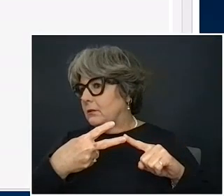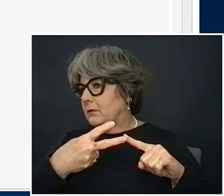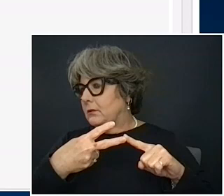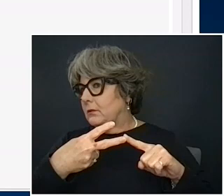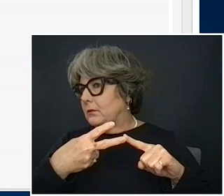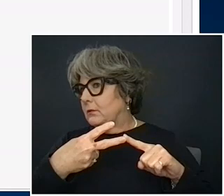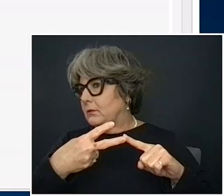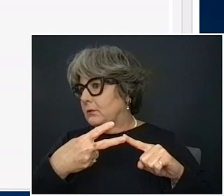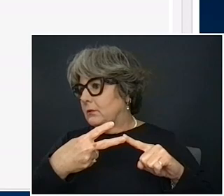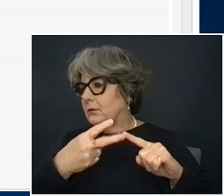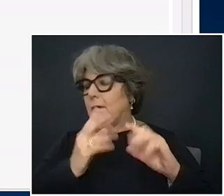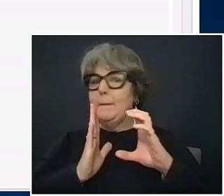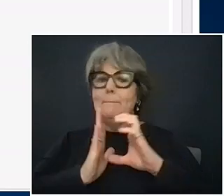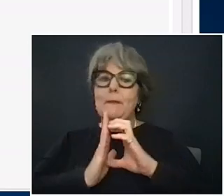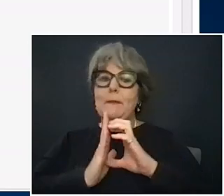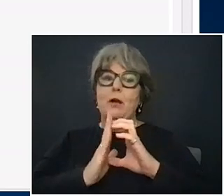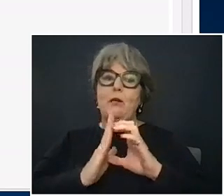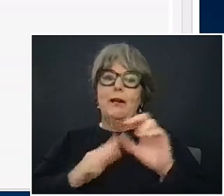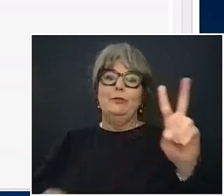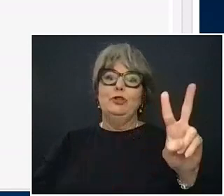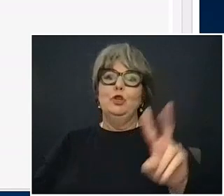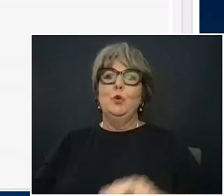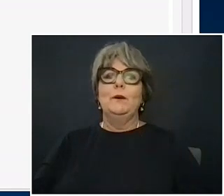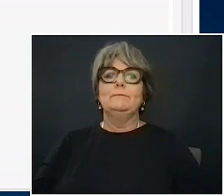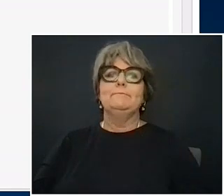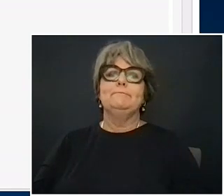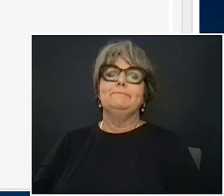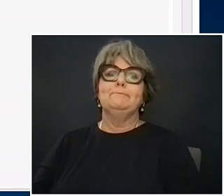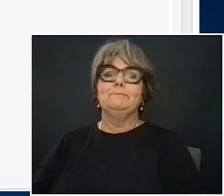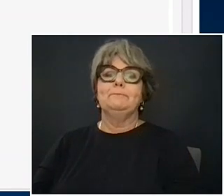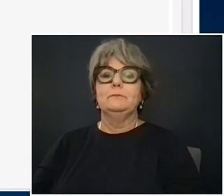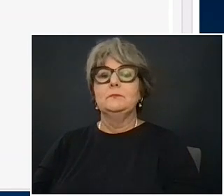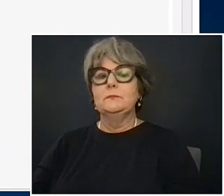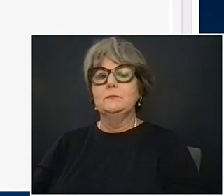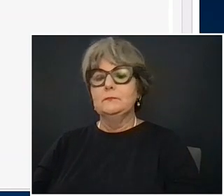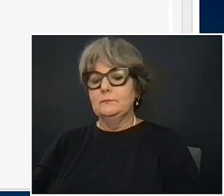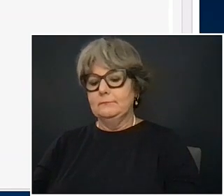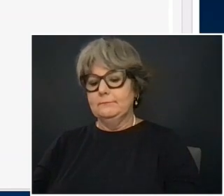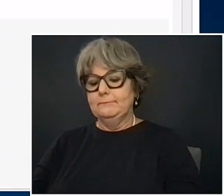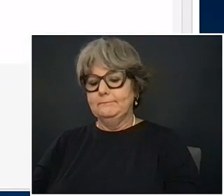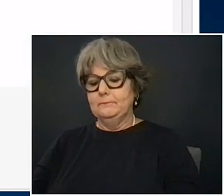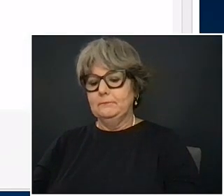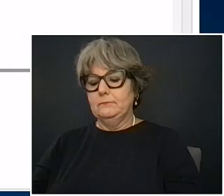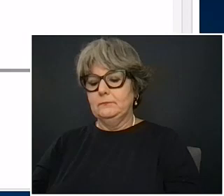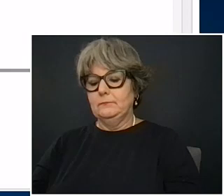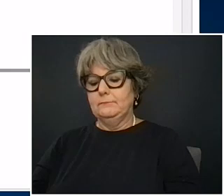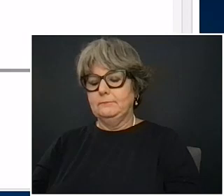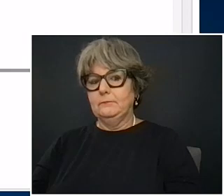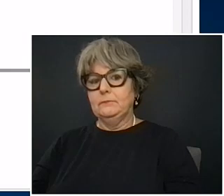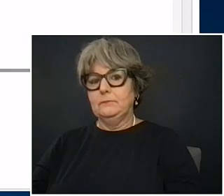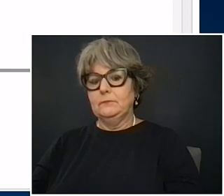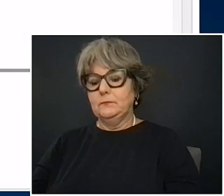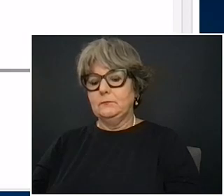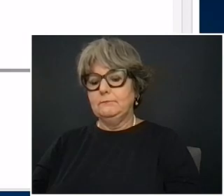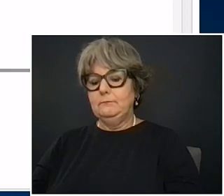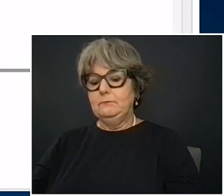two there. And this is all related to